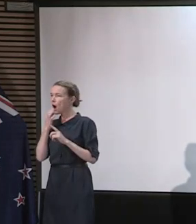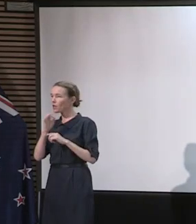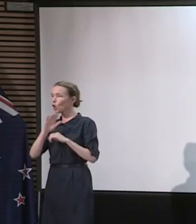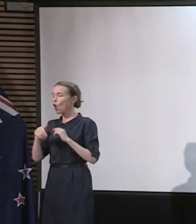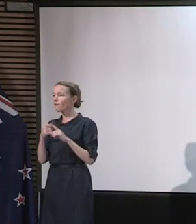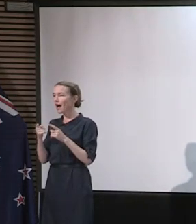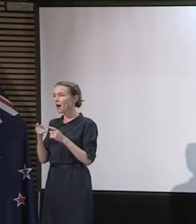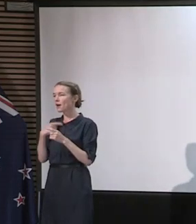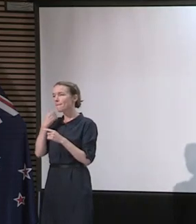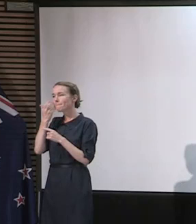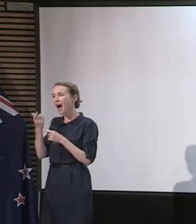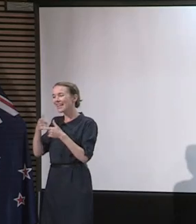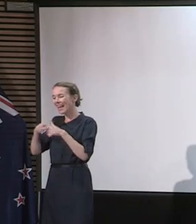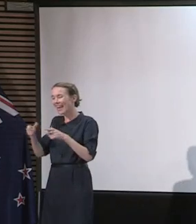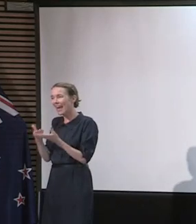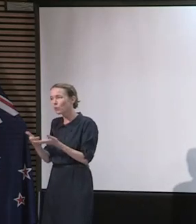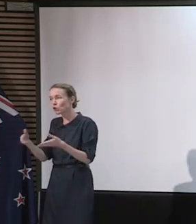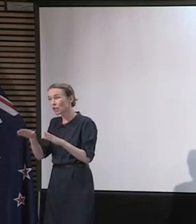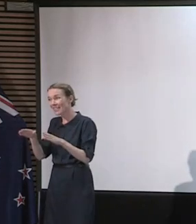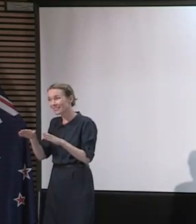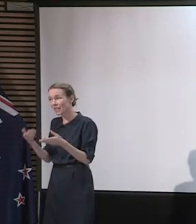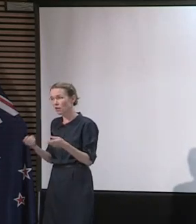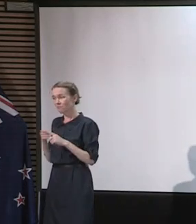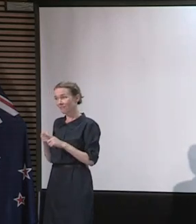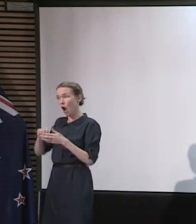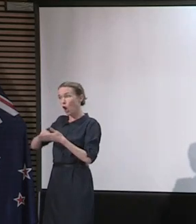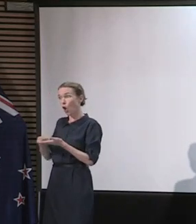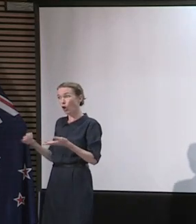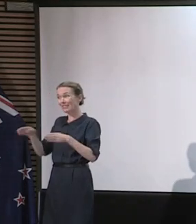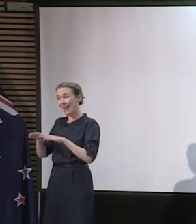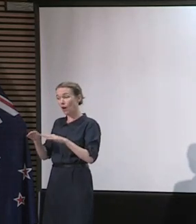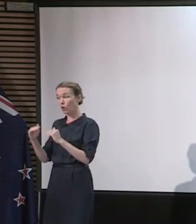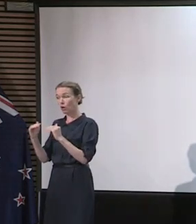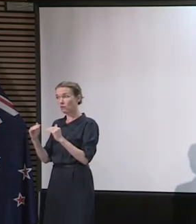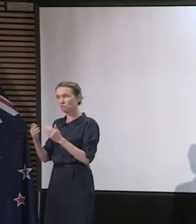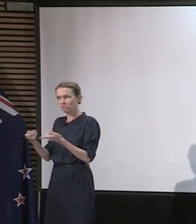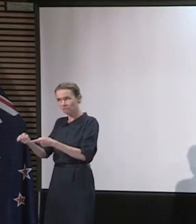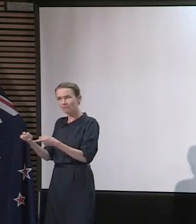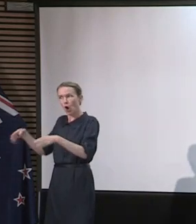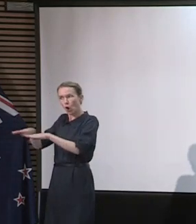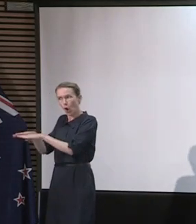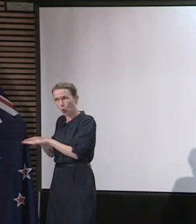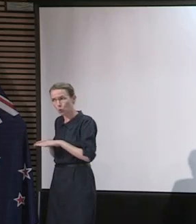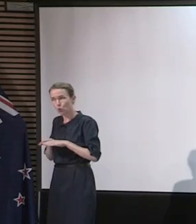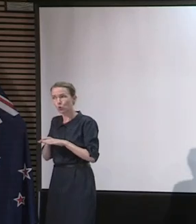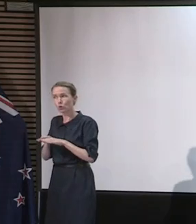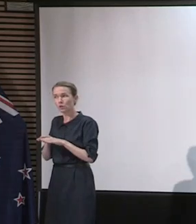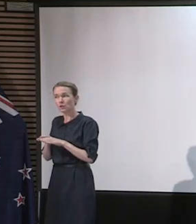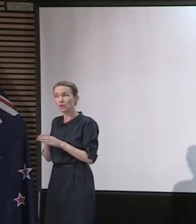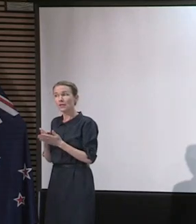INDISTINCTLY) National Trust advised all (SPEAKS INDISTINCTLY) took closed during level 3 lock down?